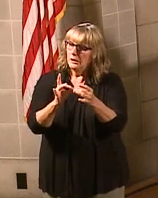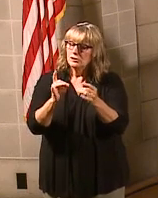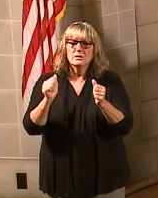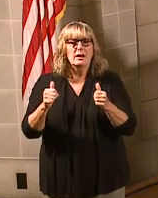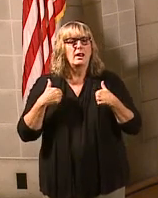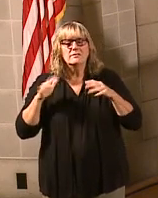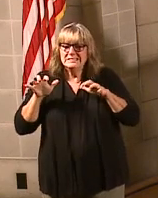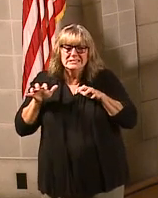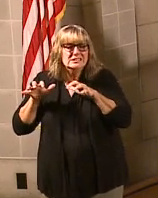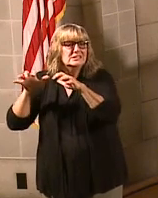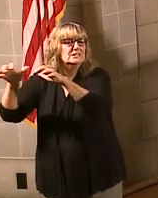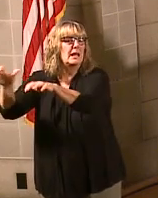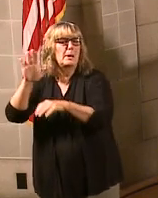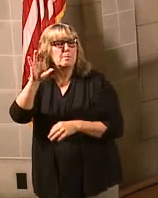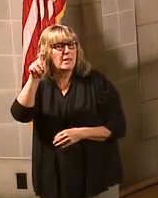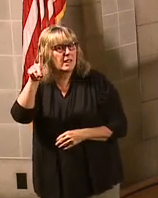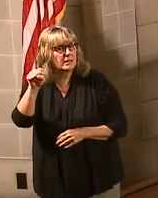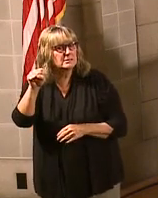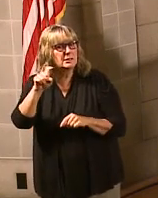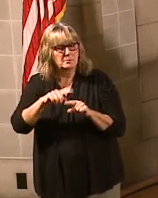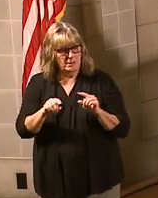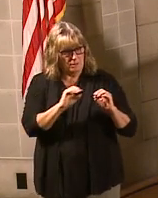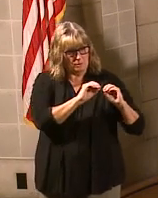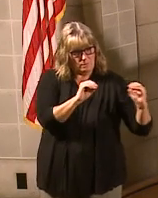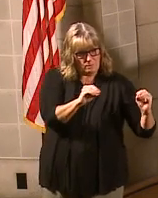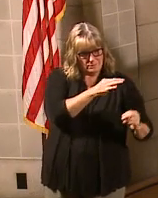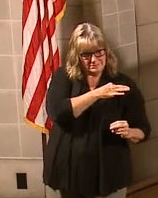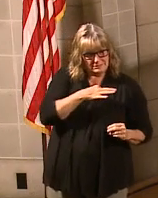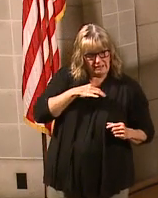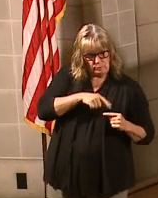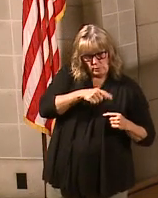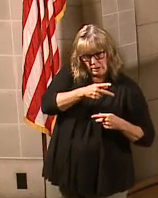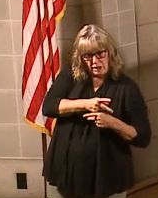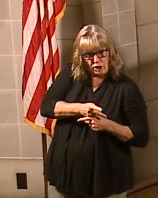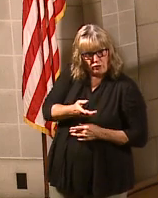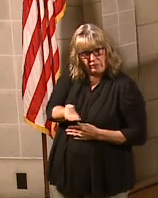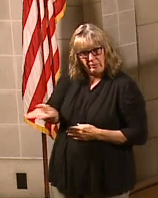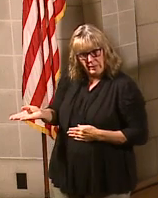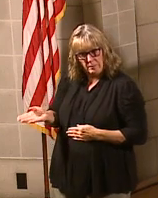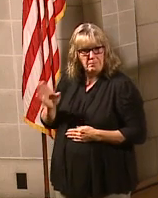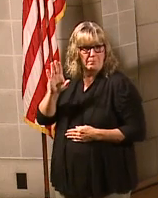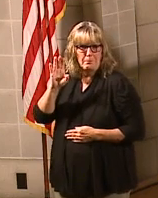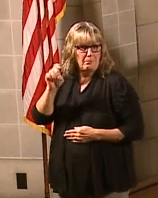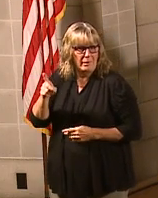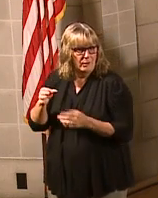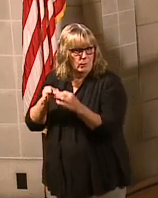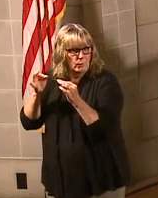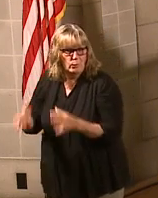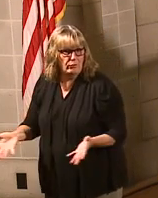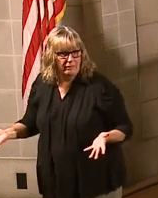CAPABILITIES WE HAVE THROUGHOUT THE STATE. NOW, ANOTHER IMPORTANT MESSAGE, WE CAN ALL THE BEDS IN THE